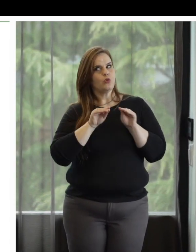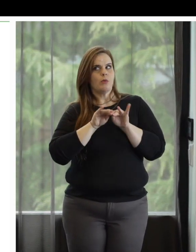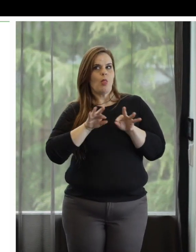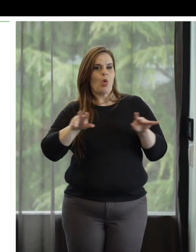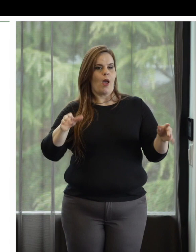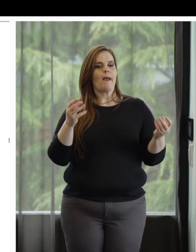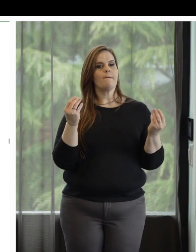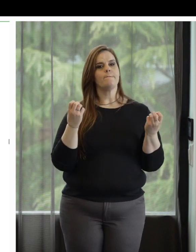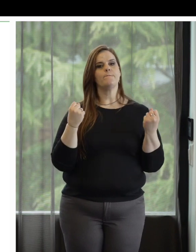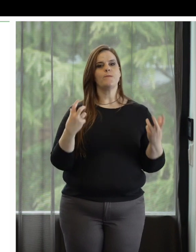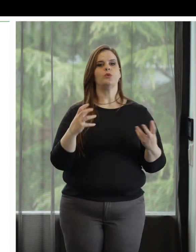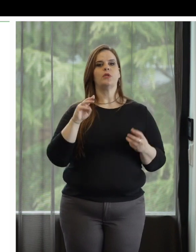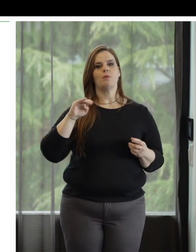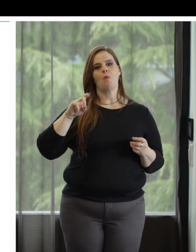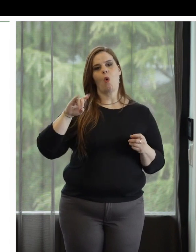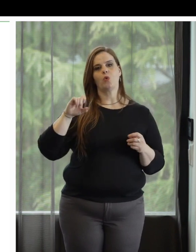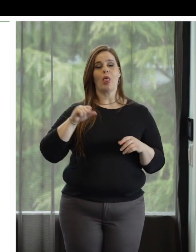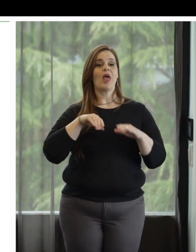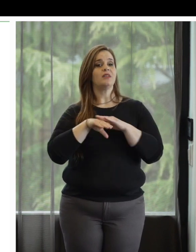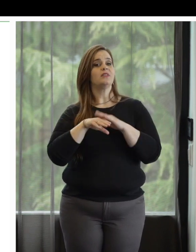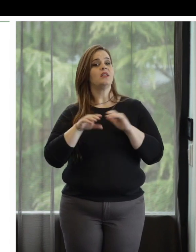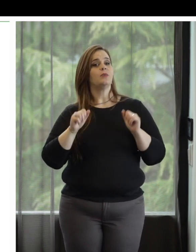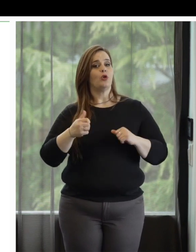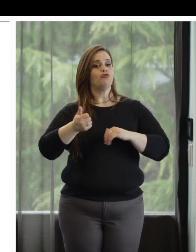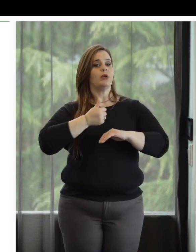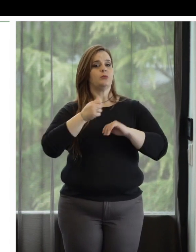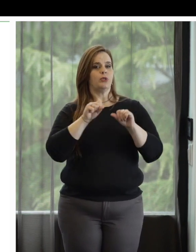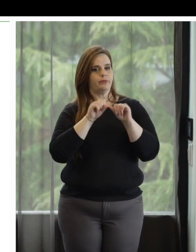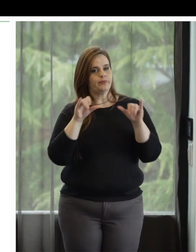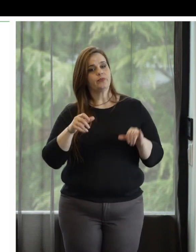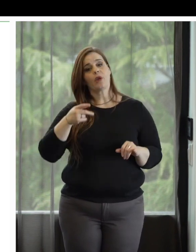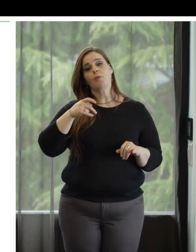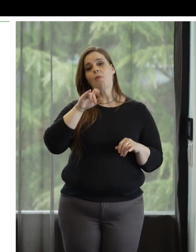accessible transportation systems involved in developing